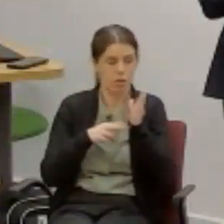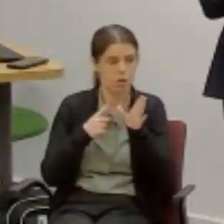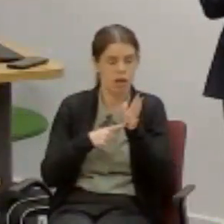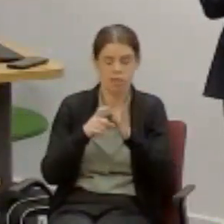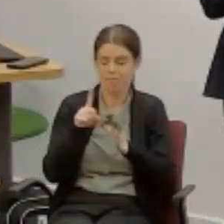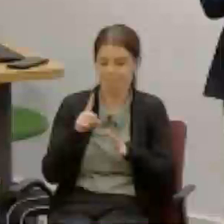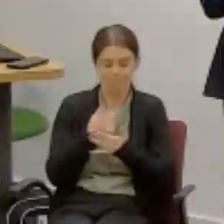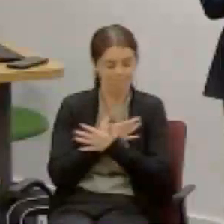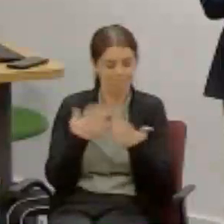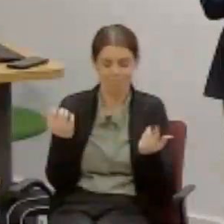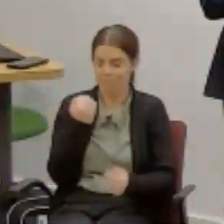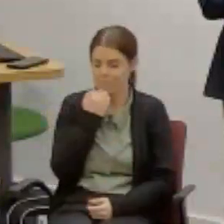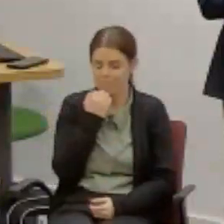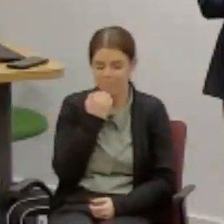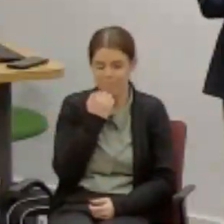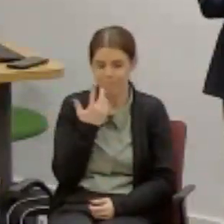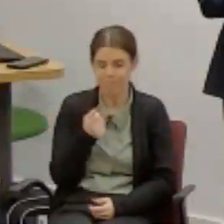Unfortunately, just didn't have enough numbers to be able to do nothing out of it.